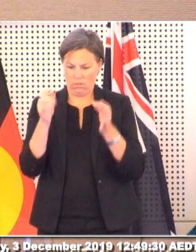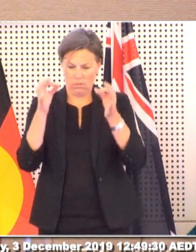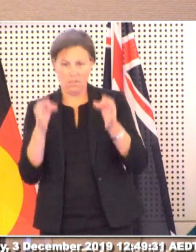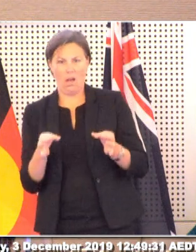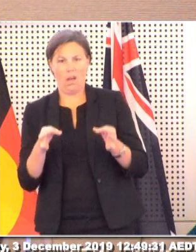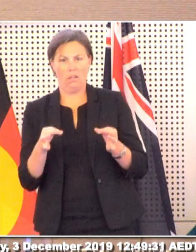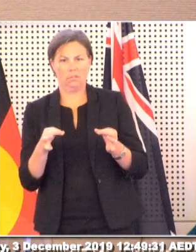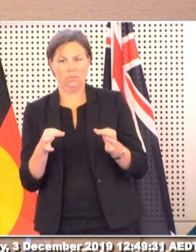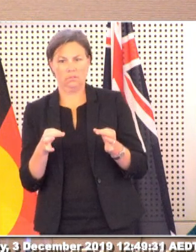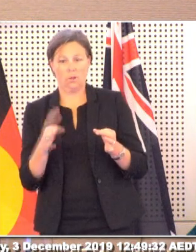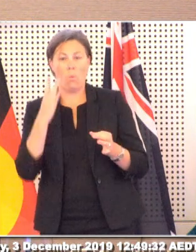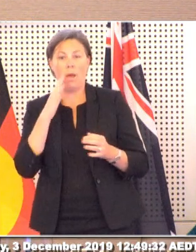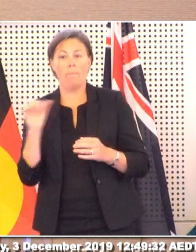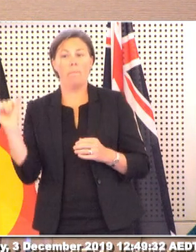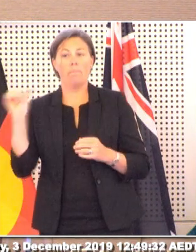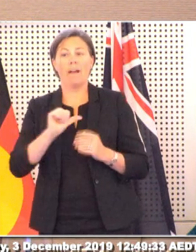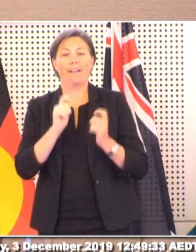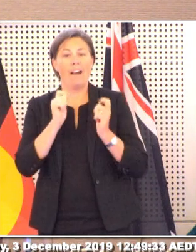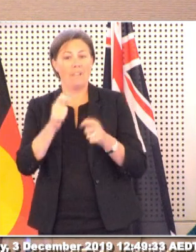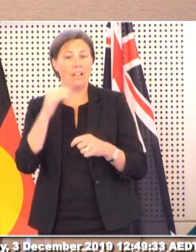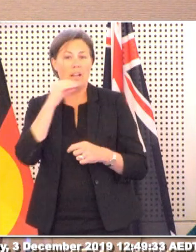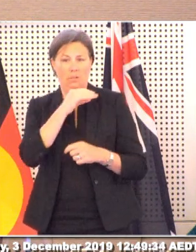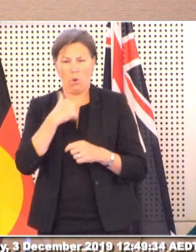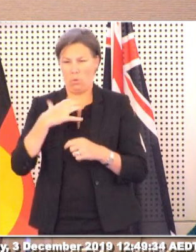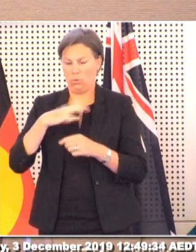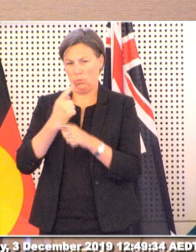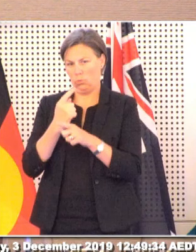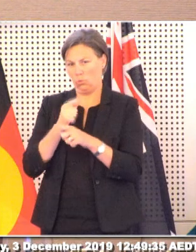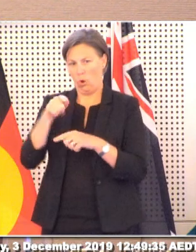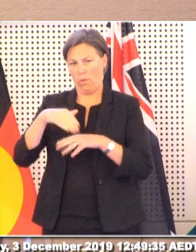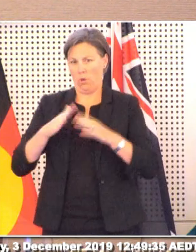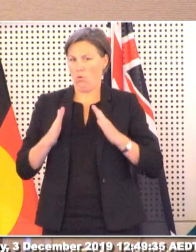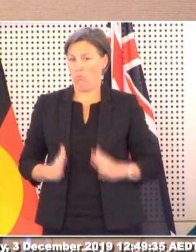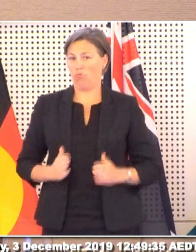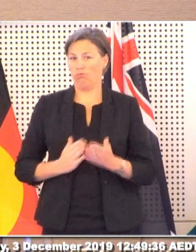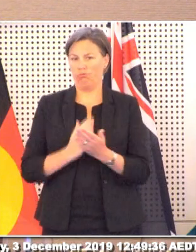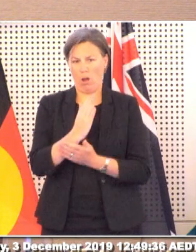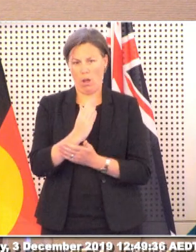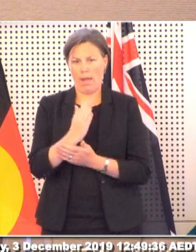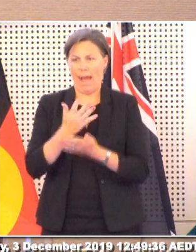after lunch I want to talk to you about the human rights framework and your evidence